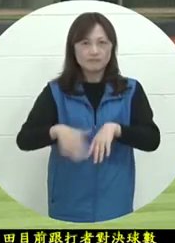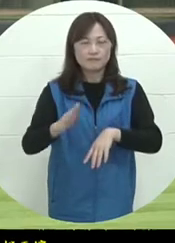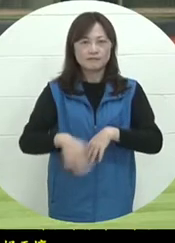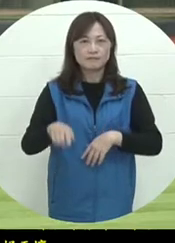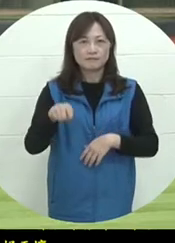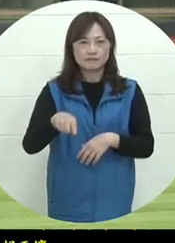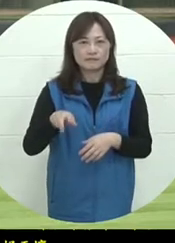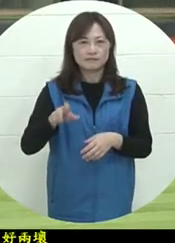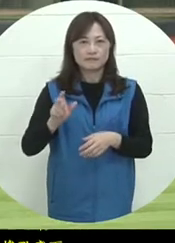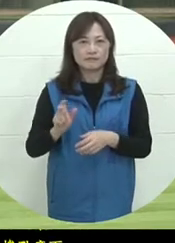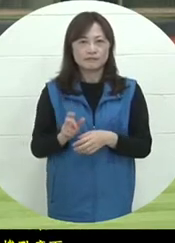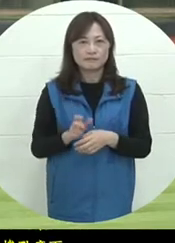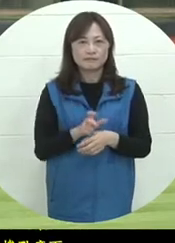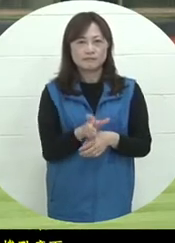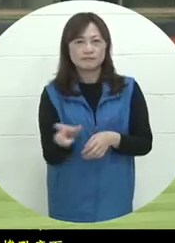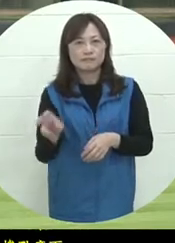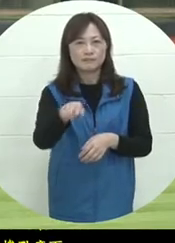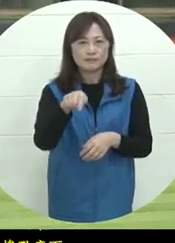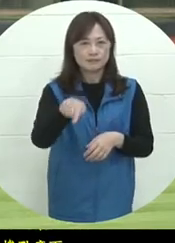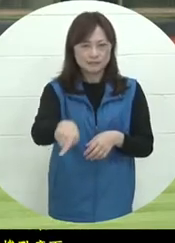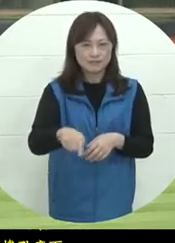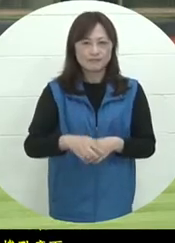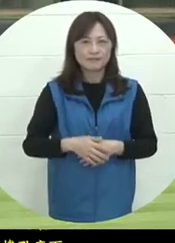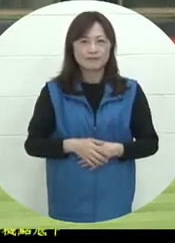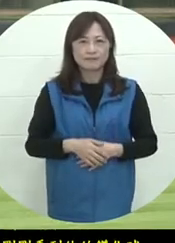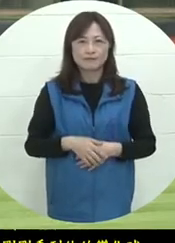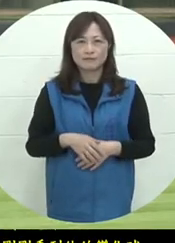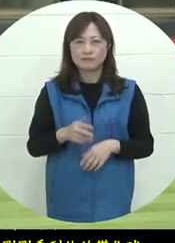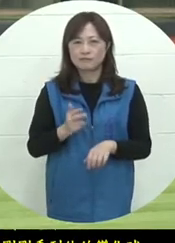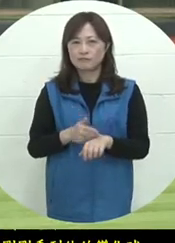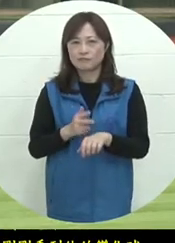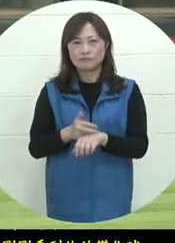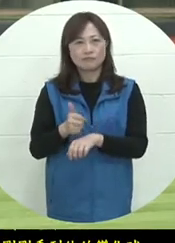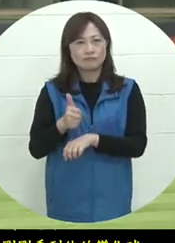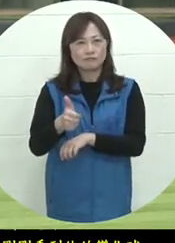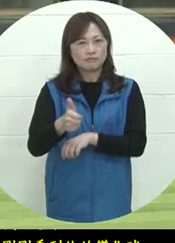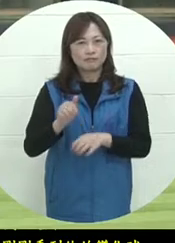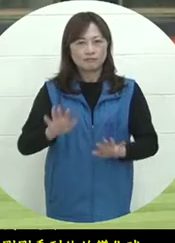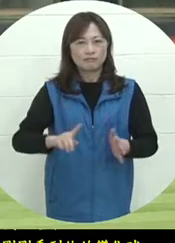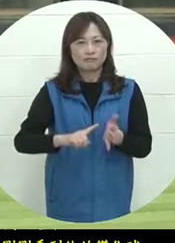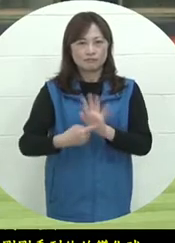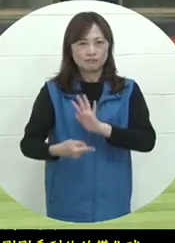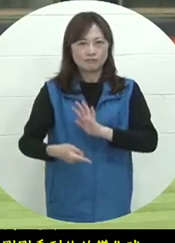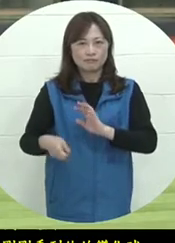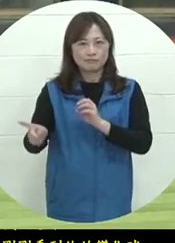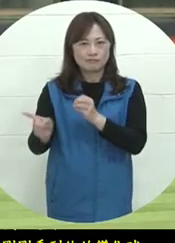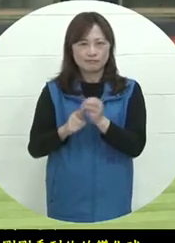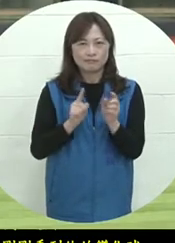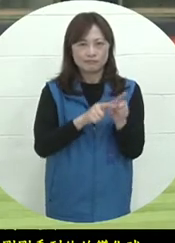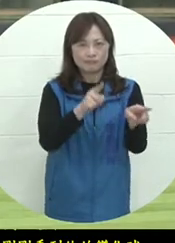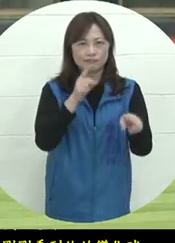This is considered a killer tool. Use it at this time. This time, there is no way for the batter to catch up. It directly creates